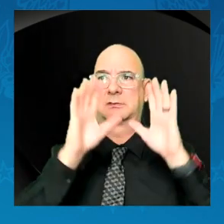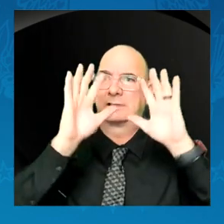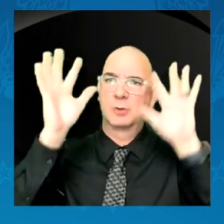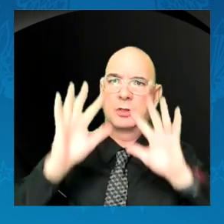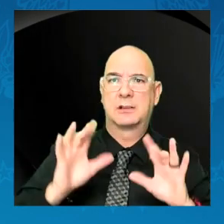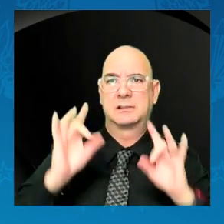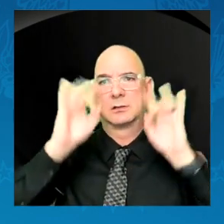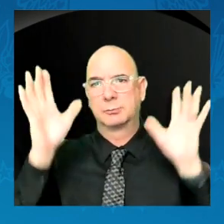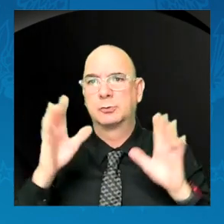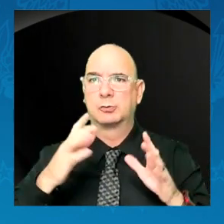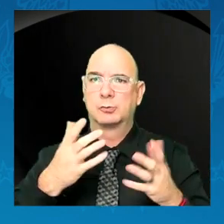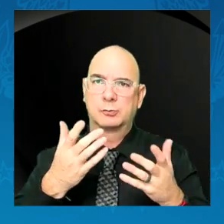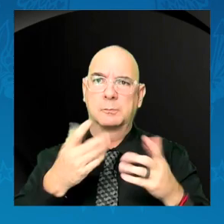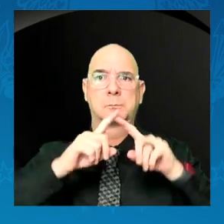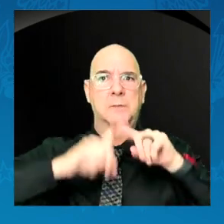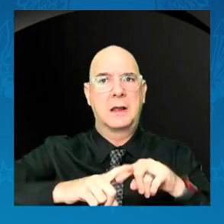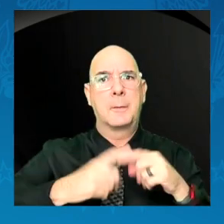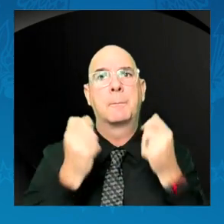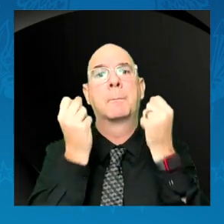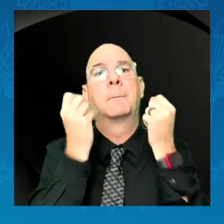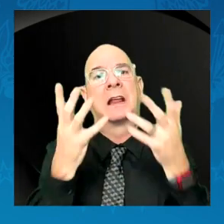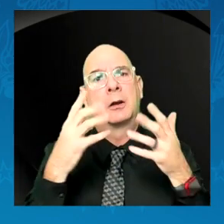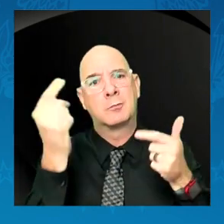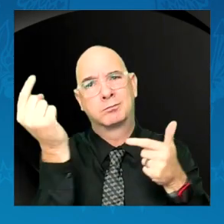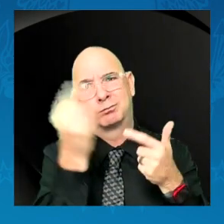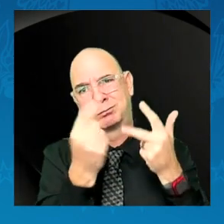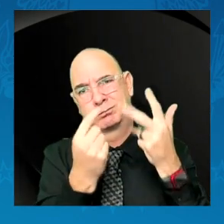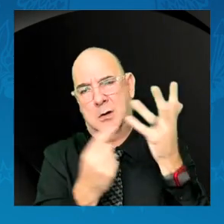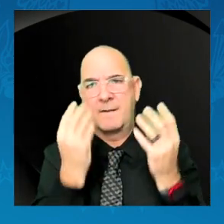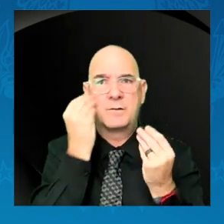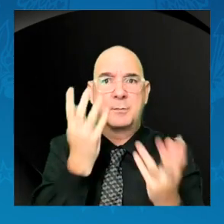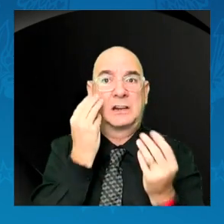ranging from ice core ice core data to sea level measurements.